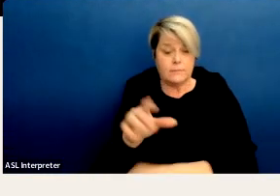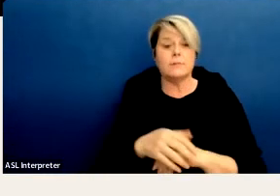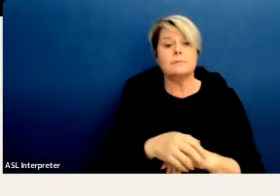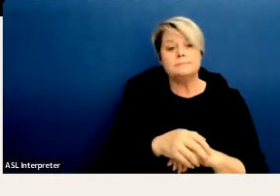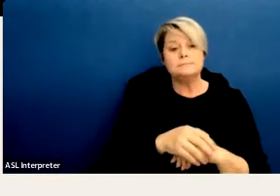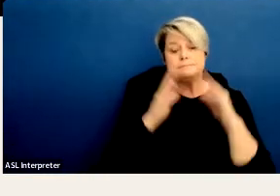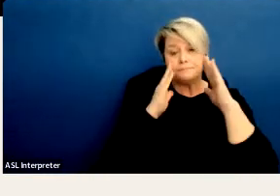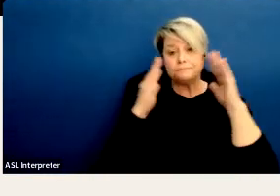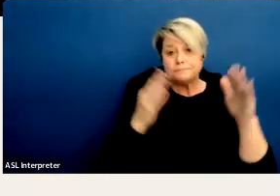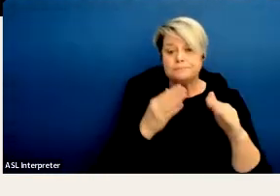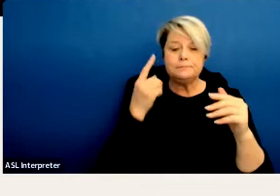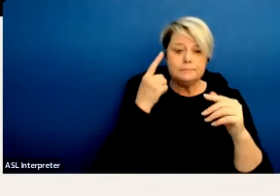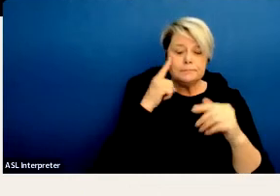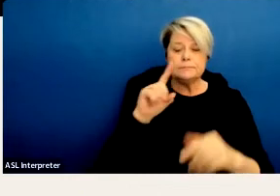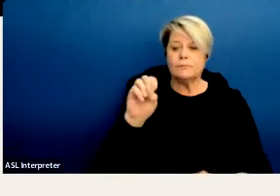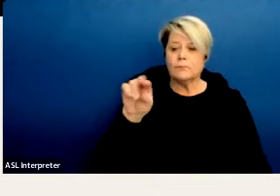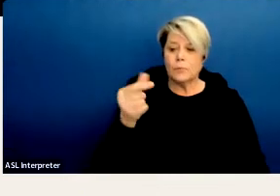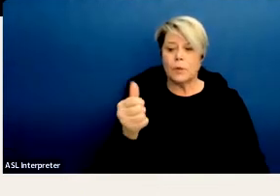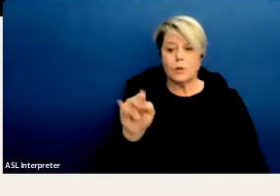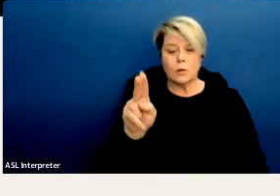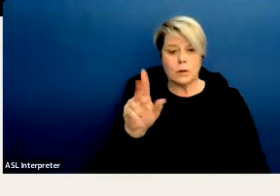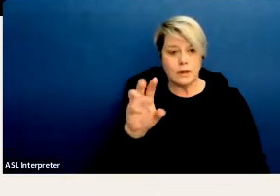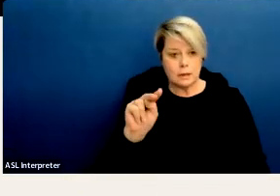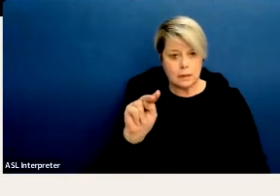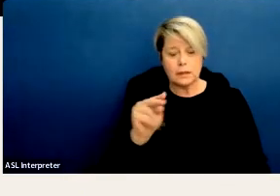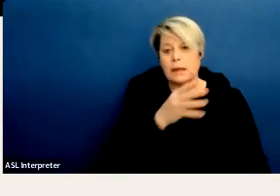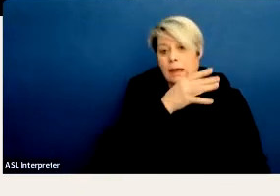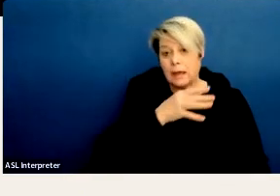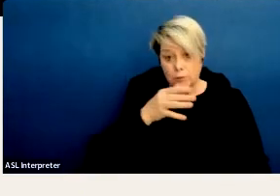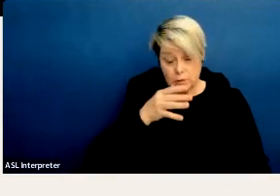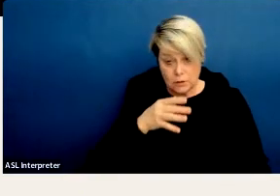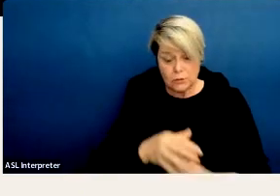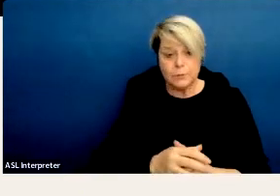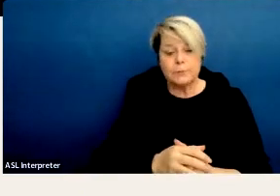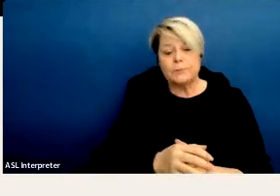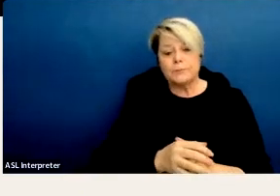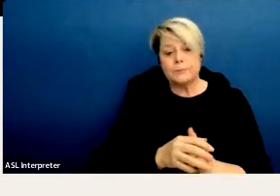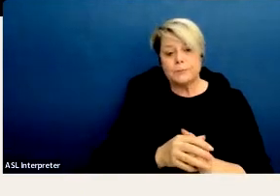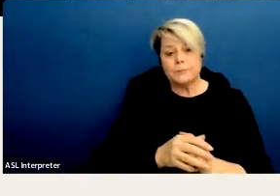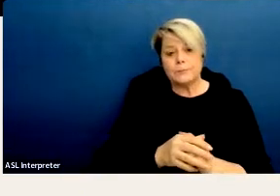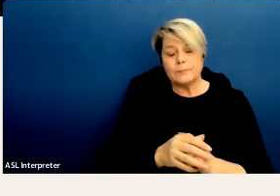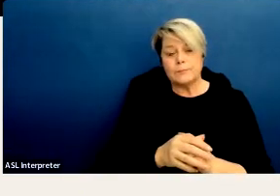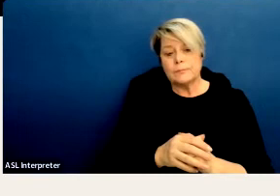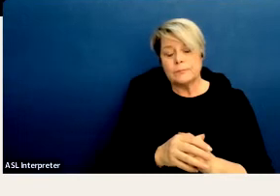one of the first USDA programs to focus on